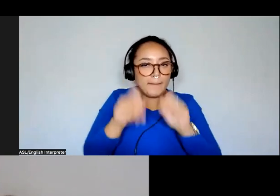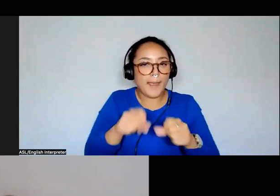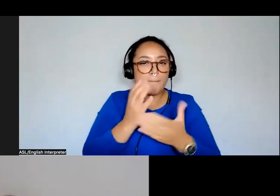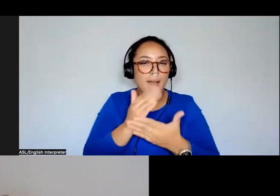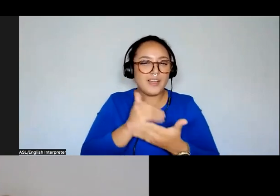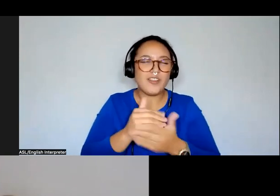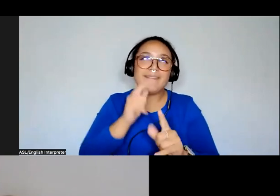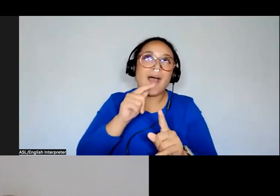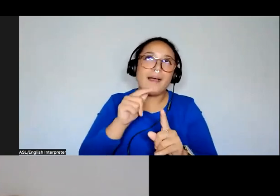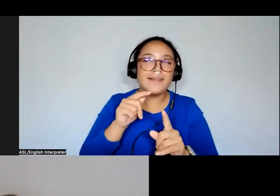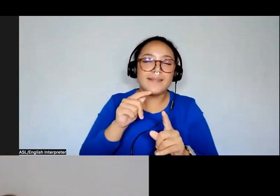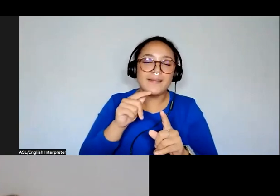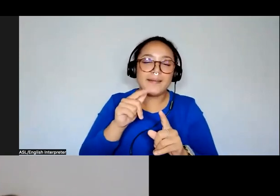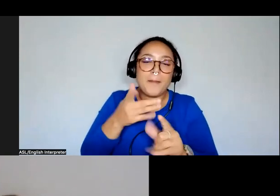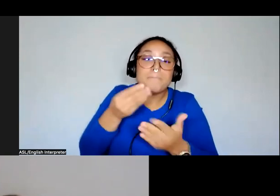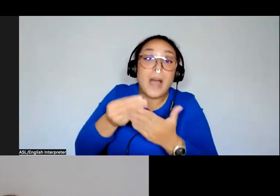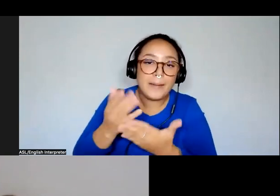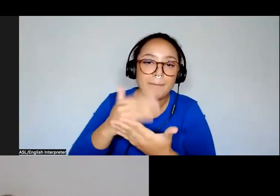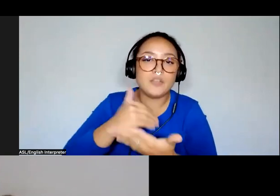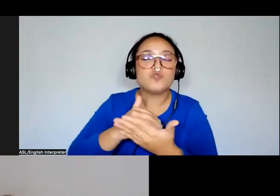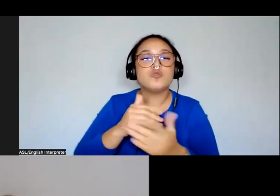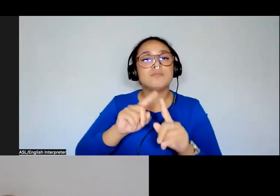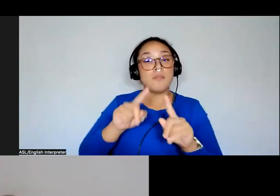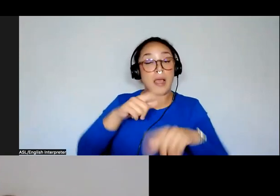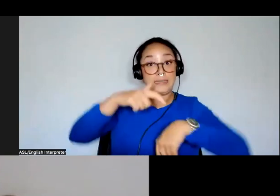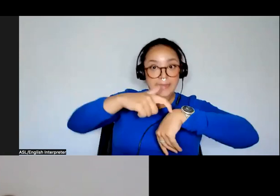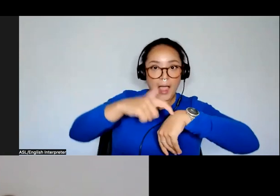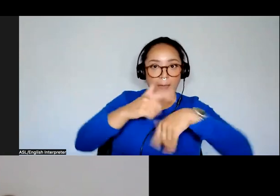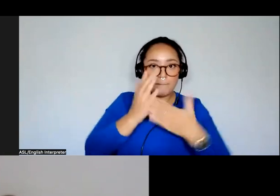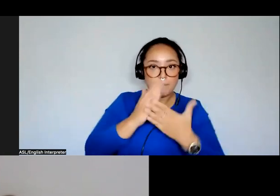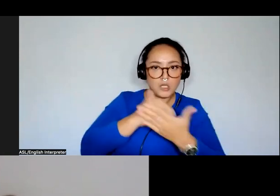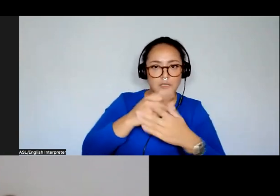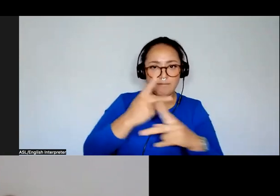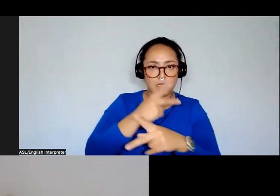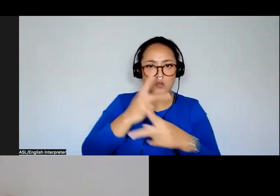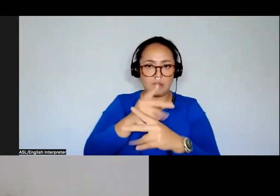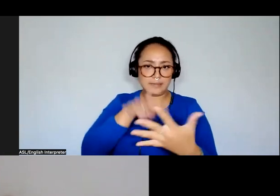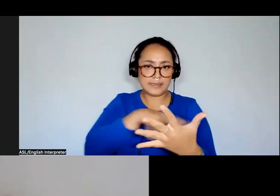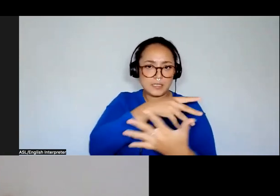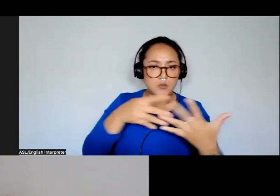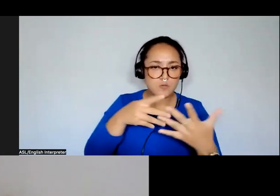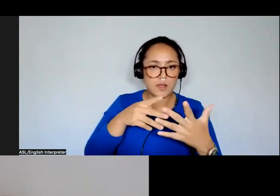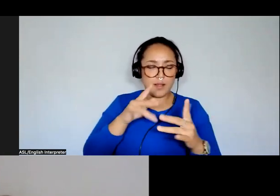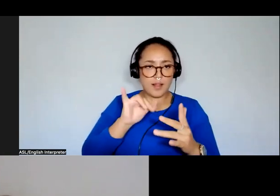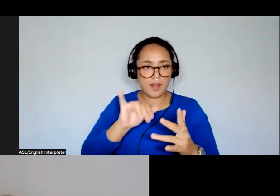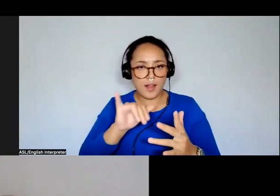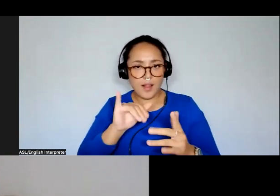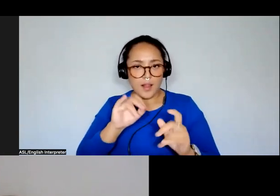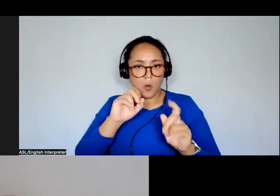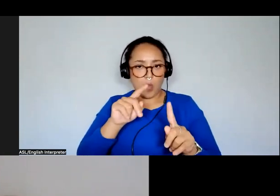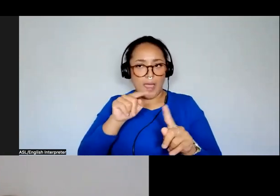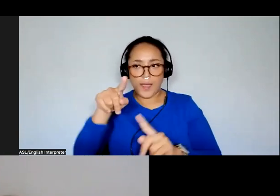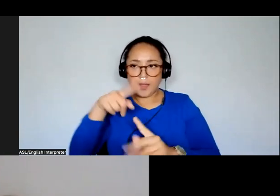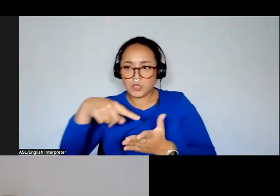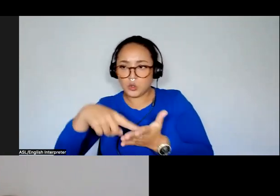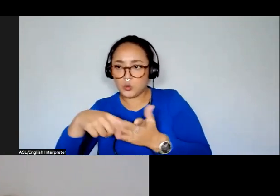but time budget or like plan for you know the for all the time that you will need to